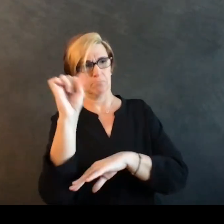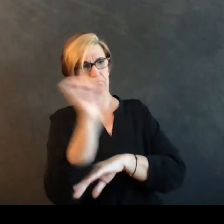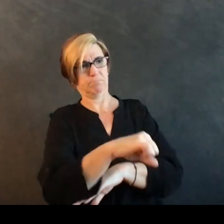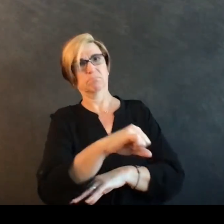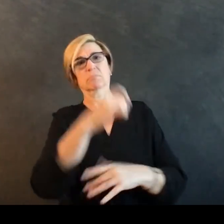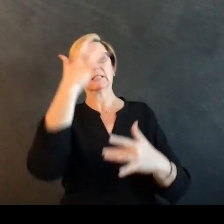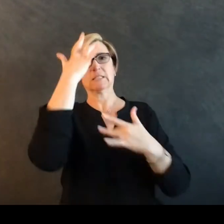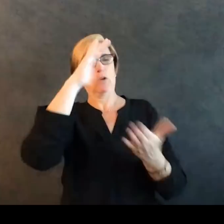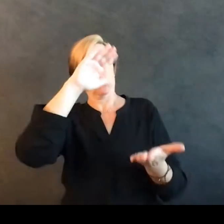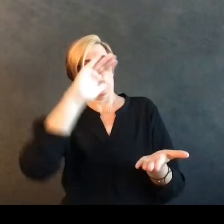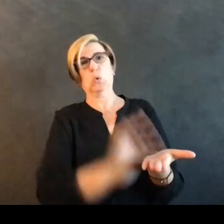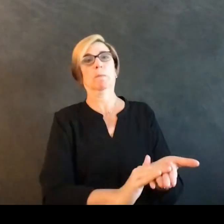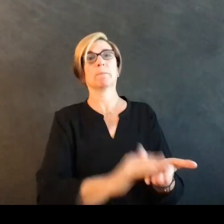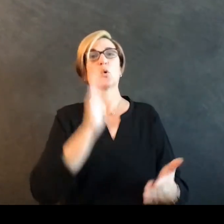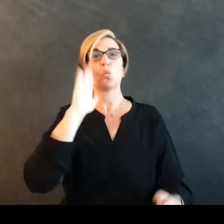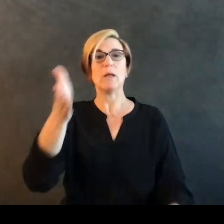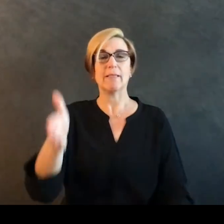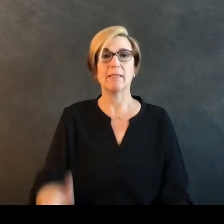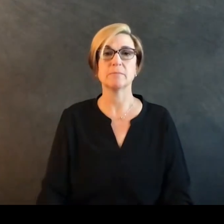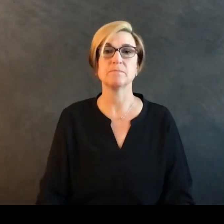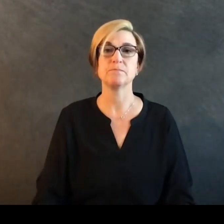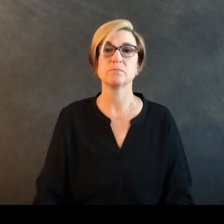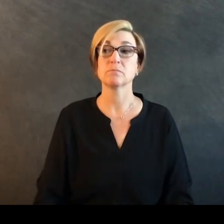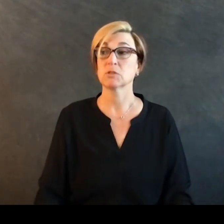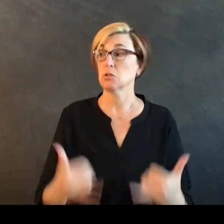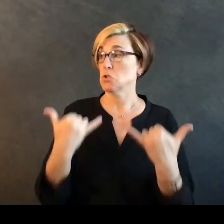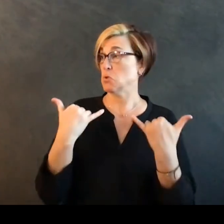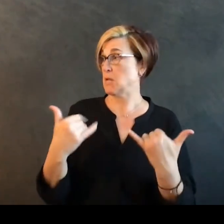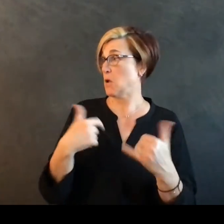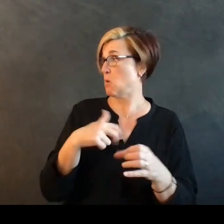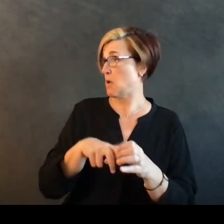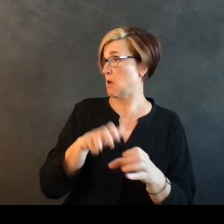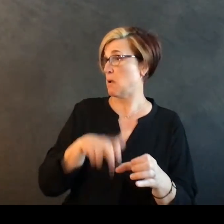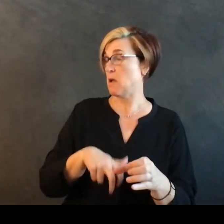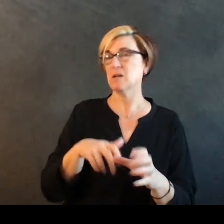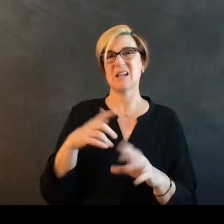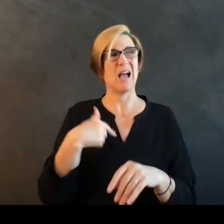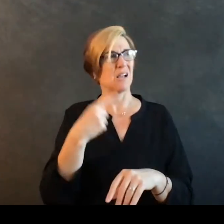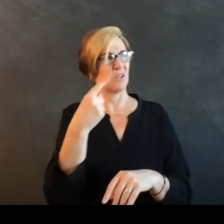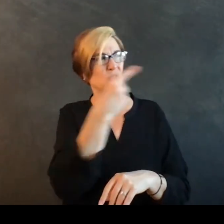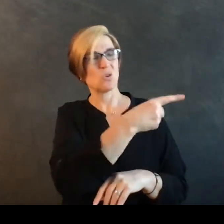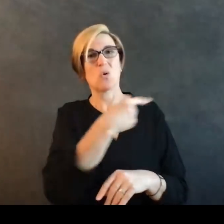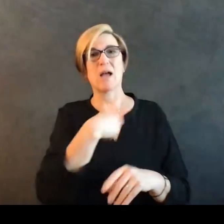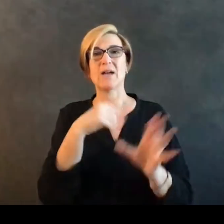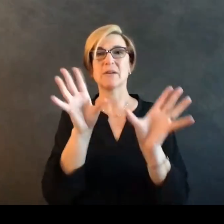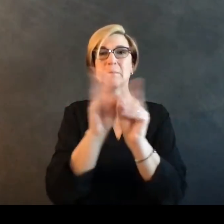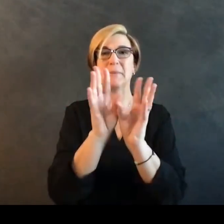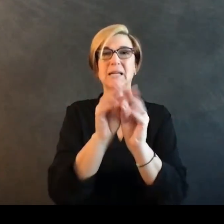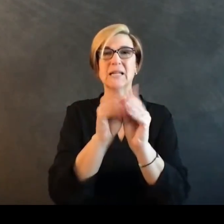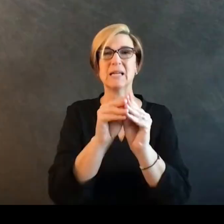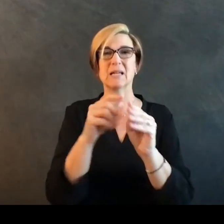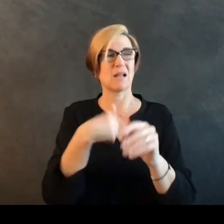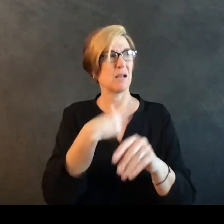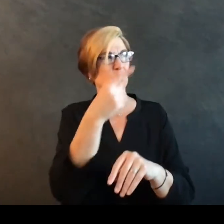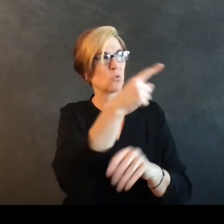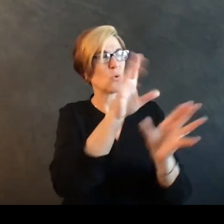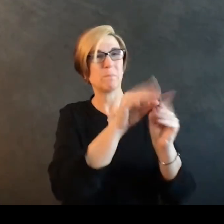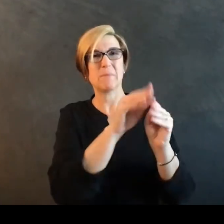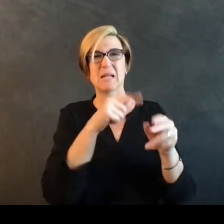what I'd like to do is I'm going to step out we have a meeting on the subject and I'm gonna step out just for a few moments I'll be right back we'll answer